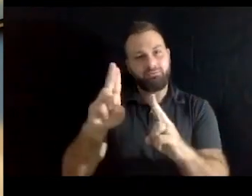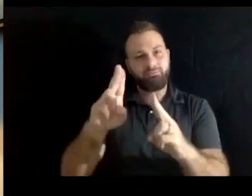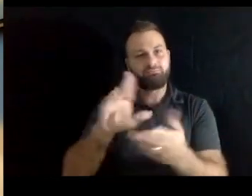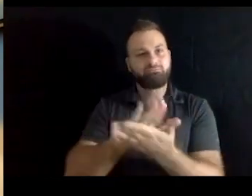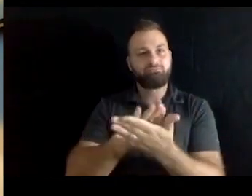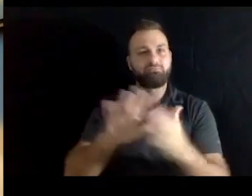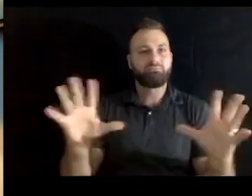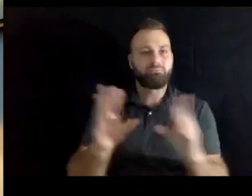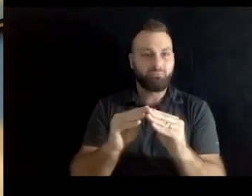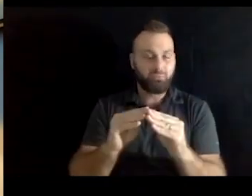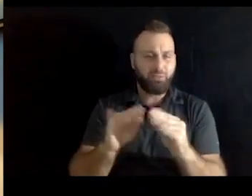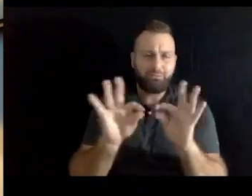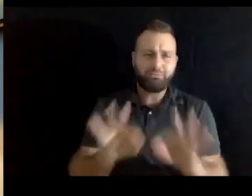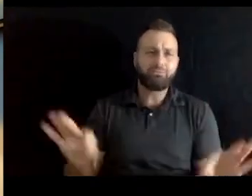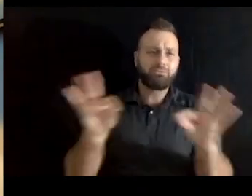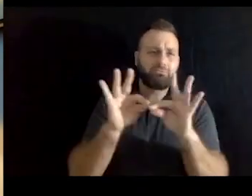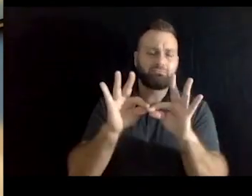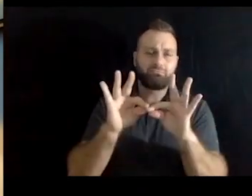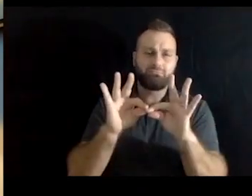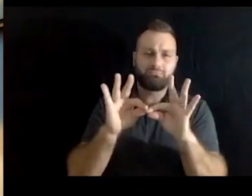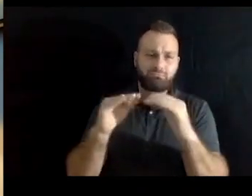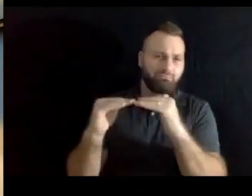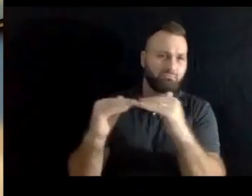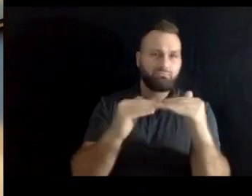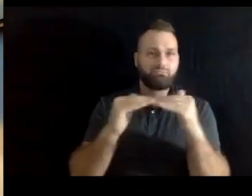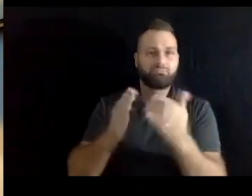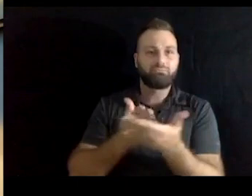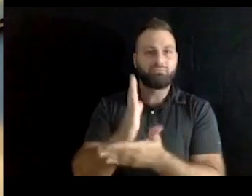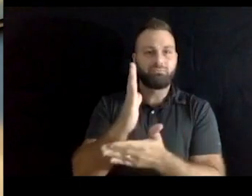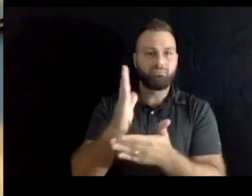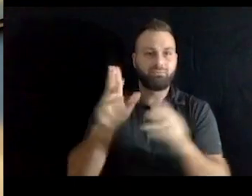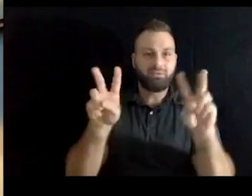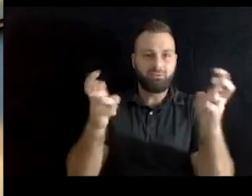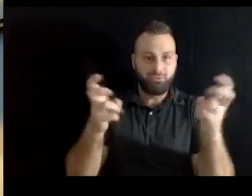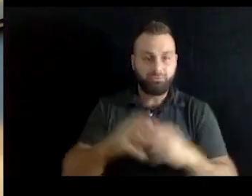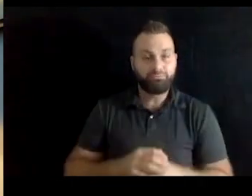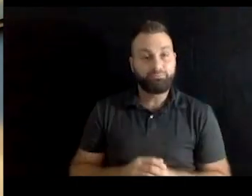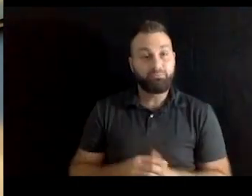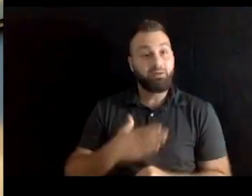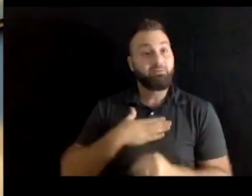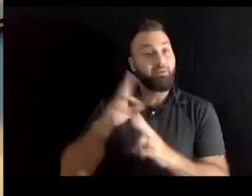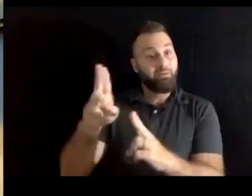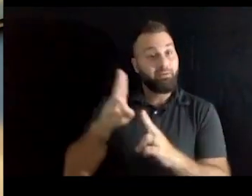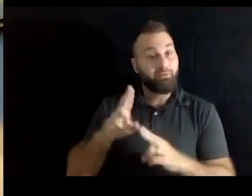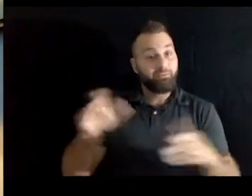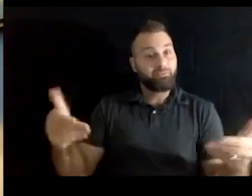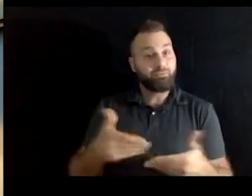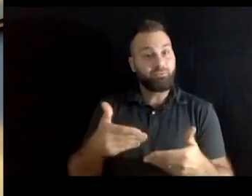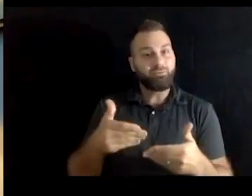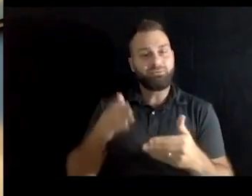critical human and civil rights issue. And it is my honor to introduce today's Speaker.